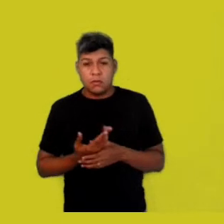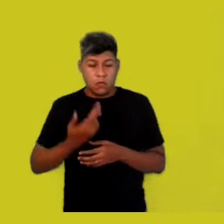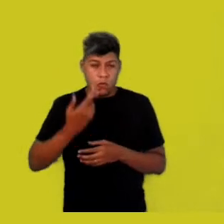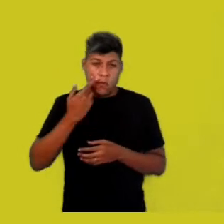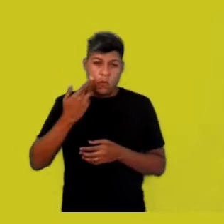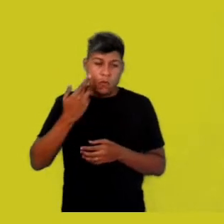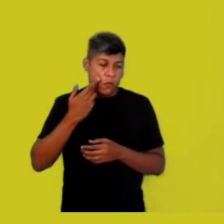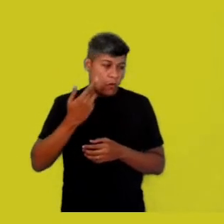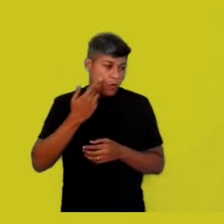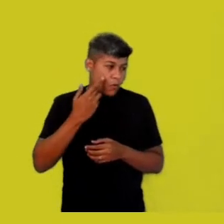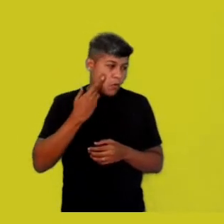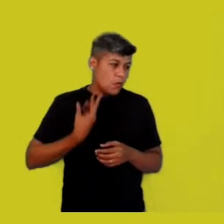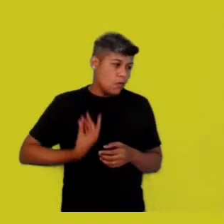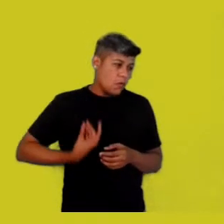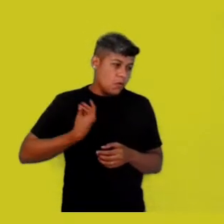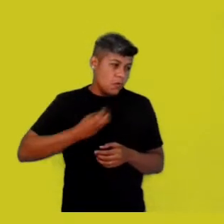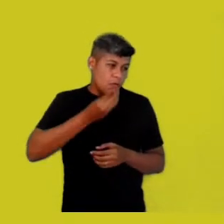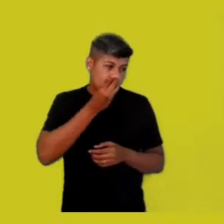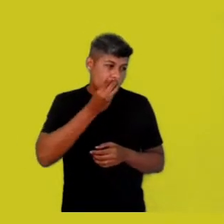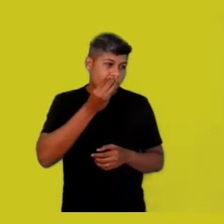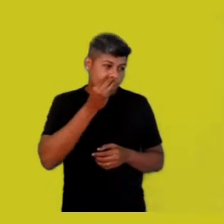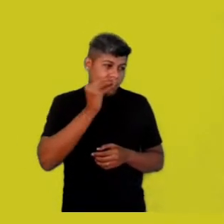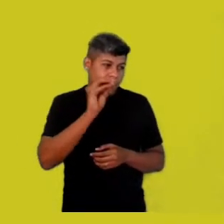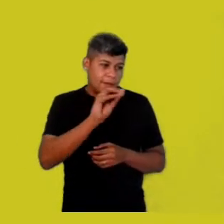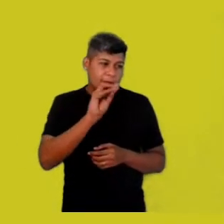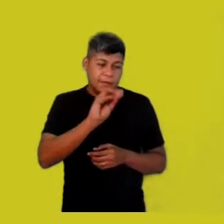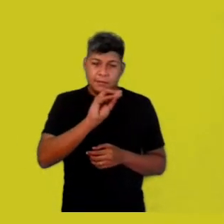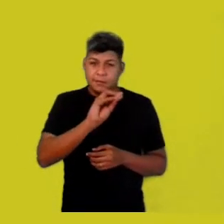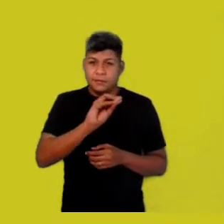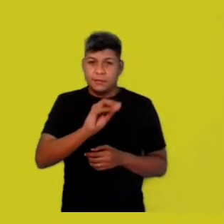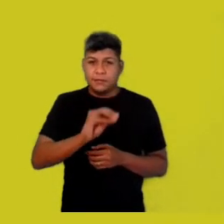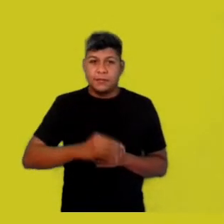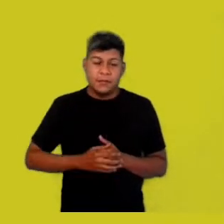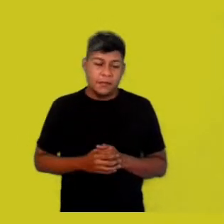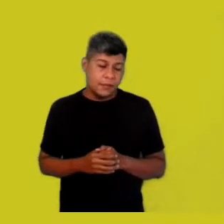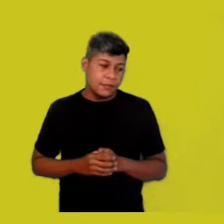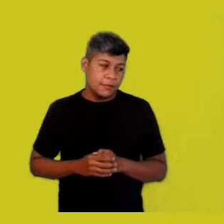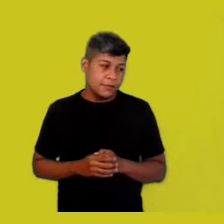which won’t ignore asymmetries; a common ground produced by dissension,